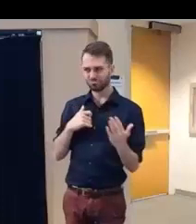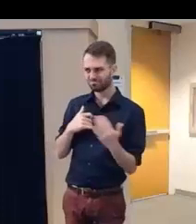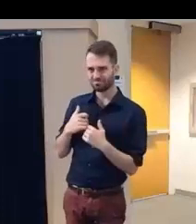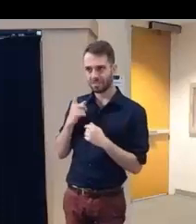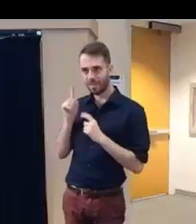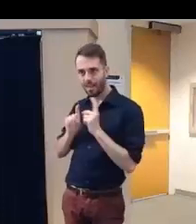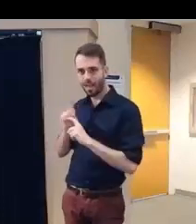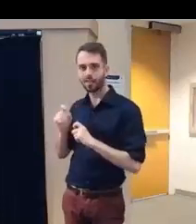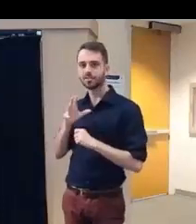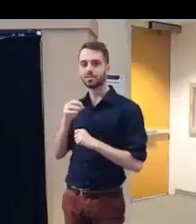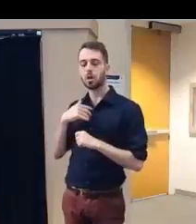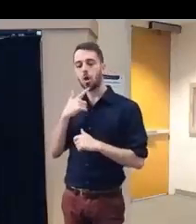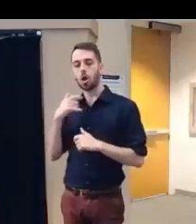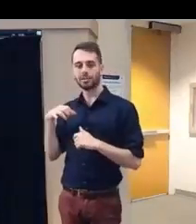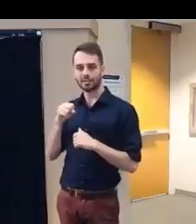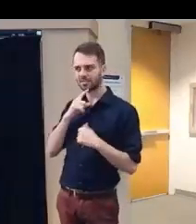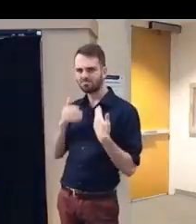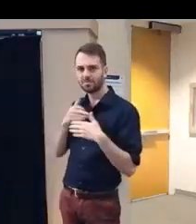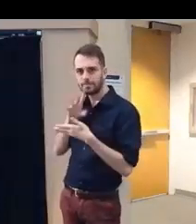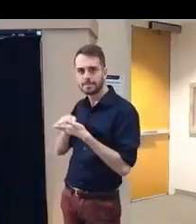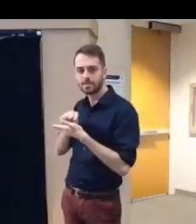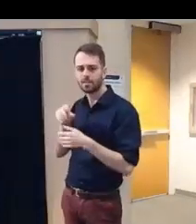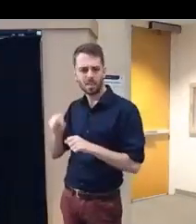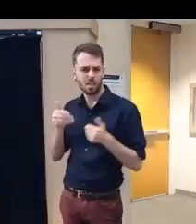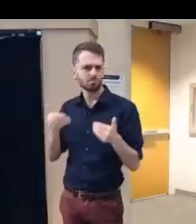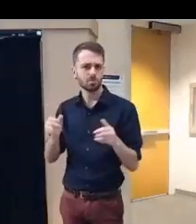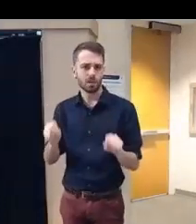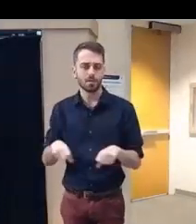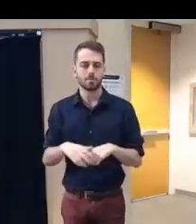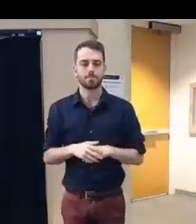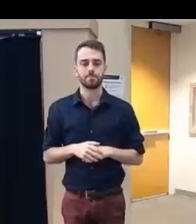in closing I just want to say thank you to my panel here of extraordinarily talented thoughtful